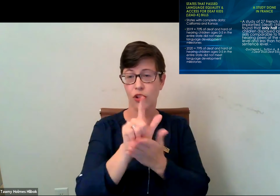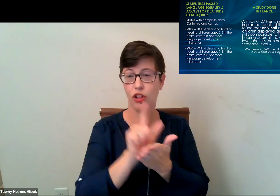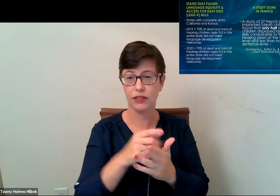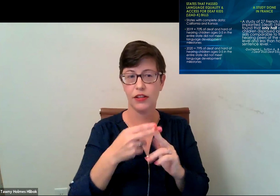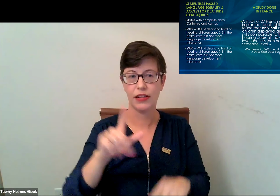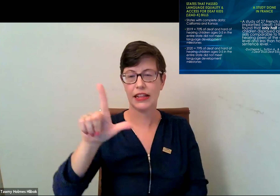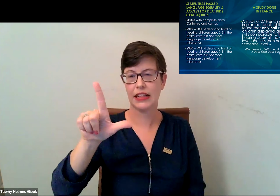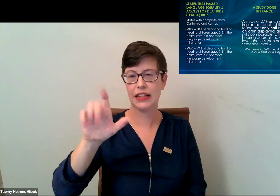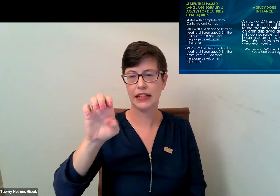And I state level.